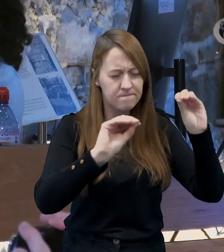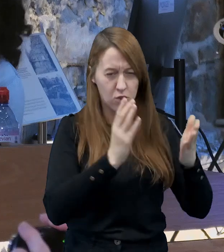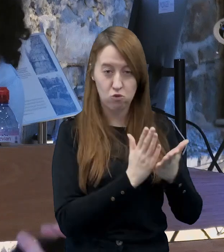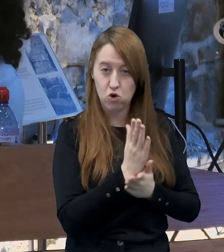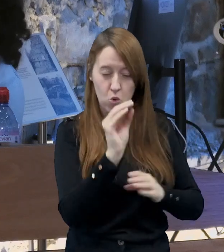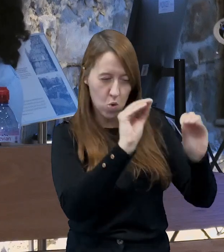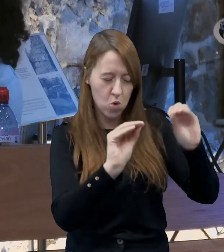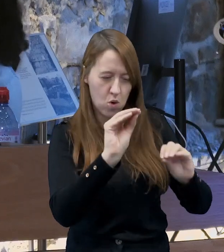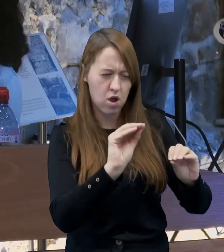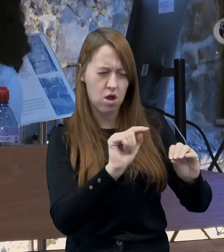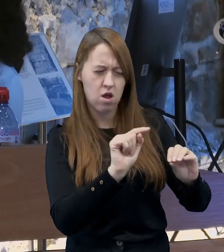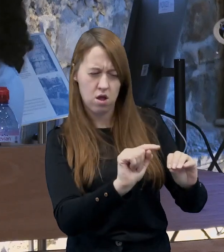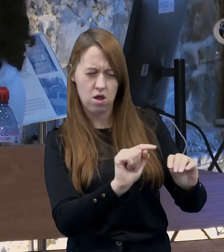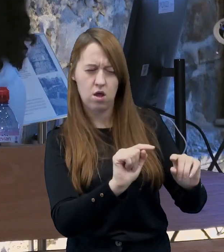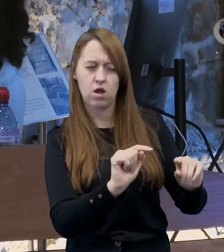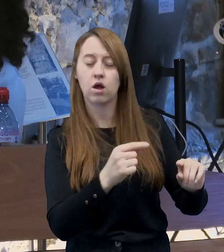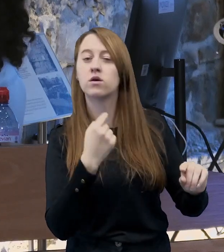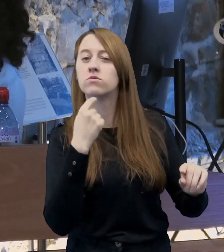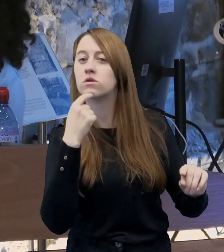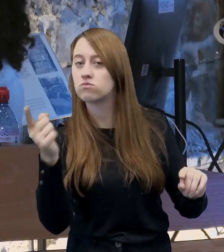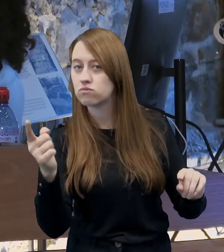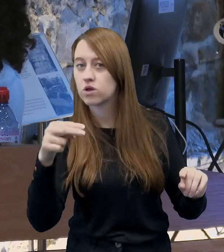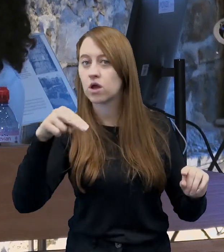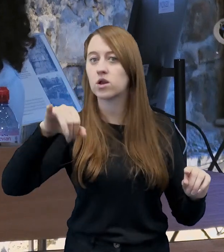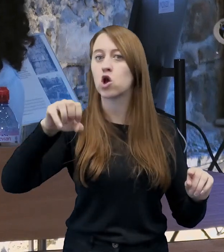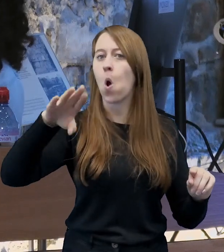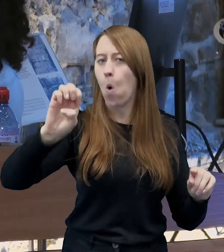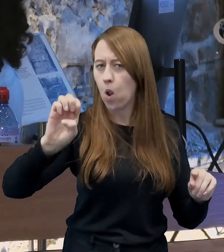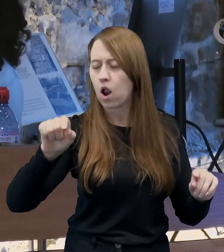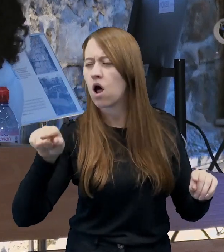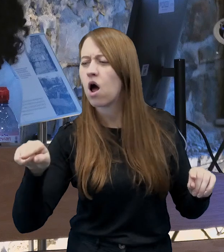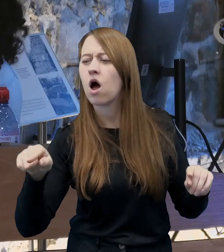well, I said to Nicole, I said, how about we see what's underneath the paint?